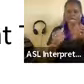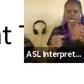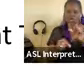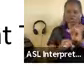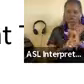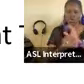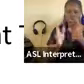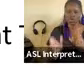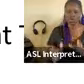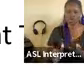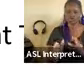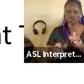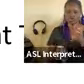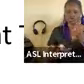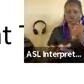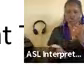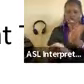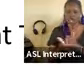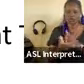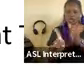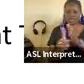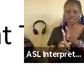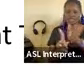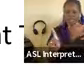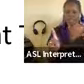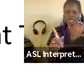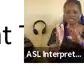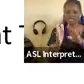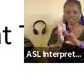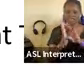communities, to continue to develop relationships with communities to help